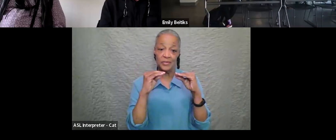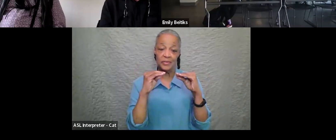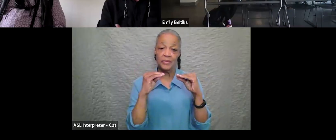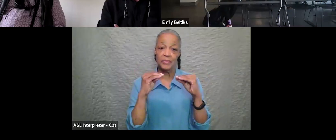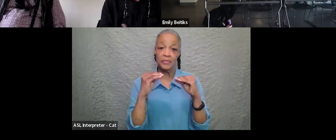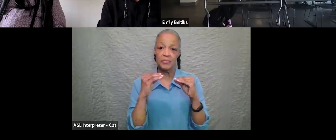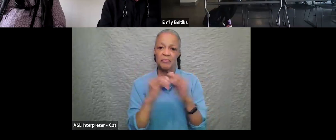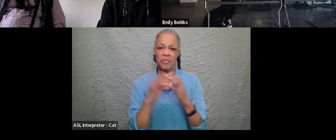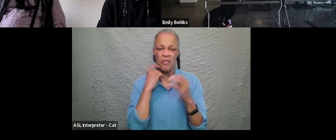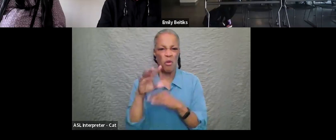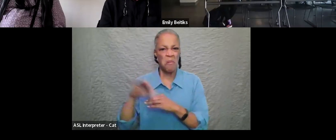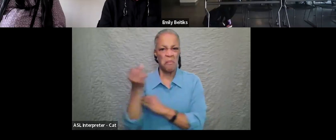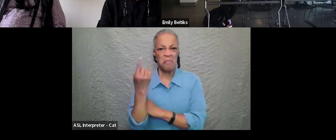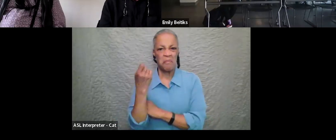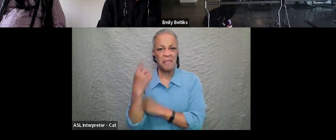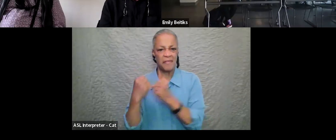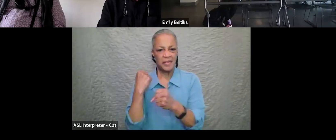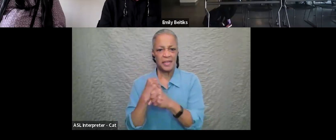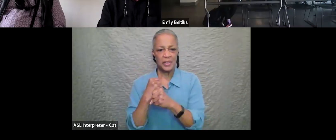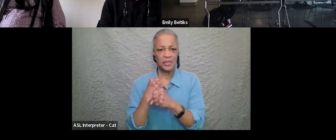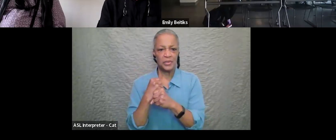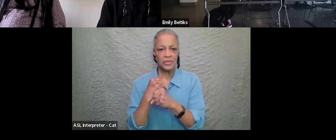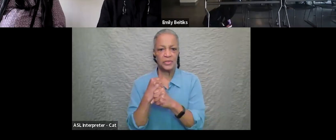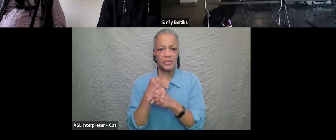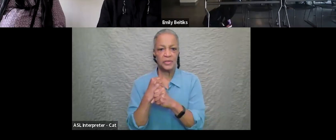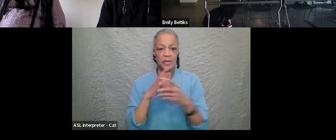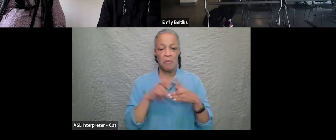This all, sort of, began for me in 2008. And --